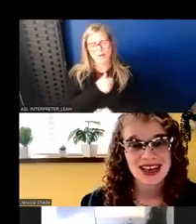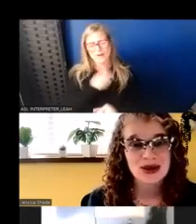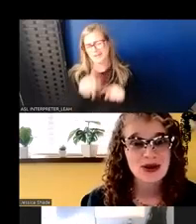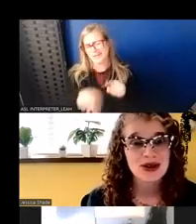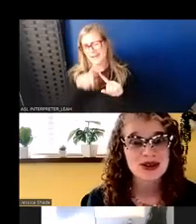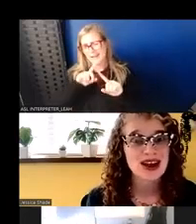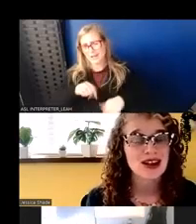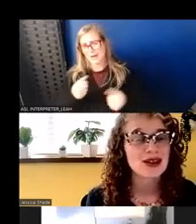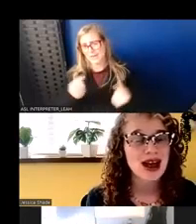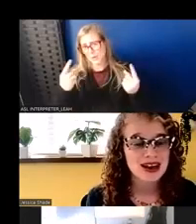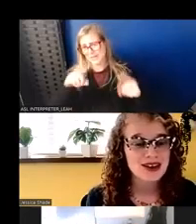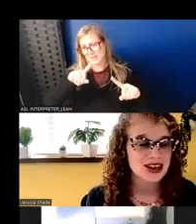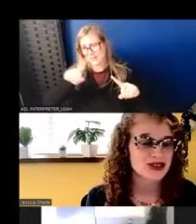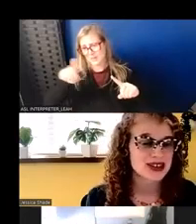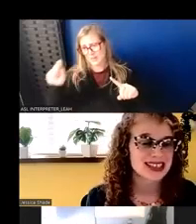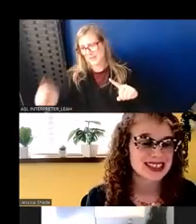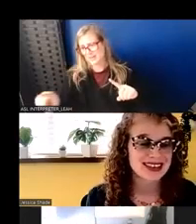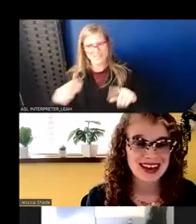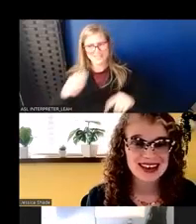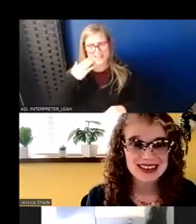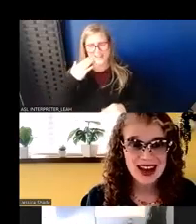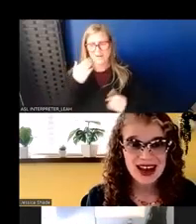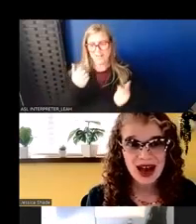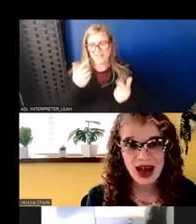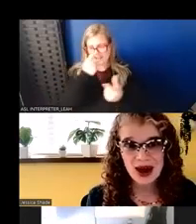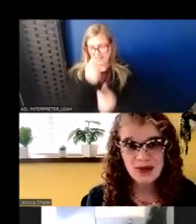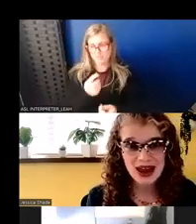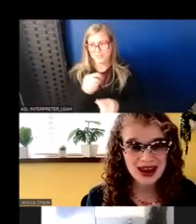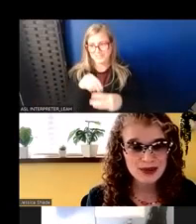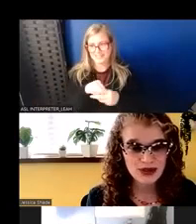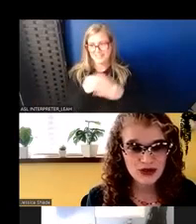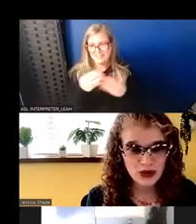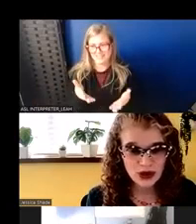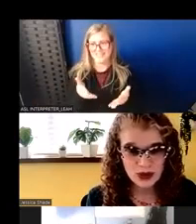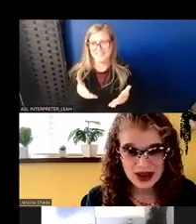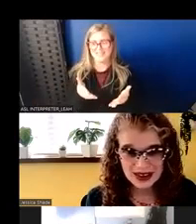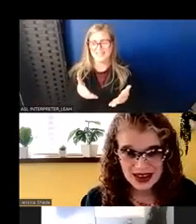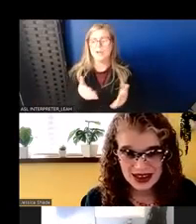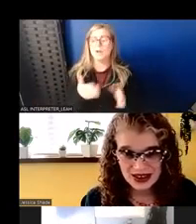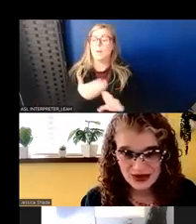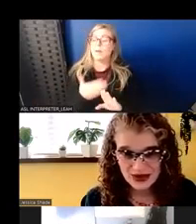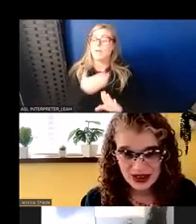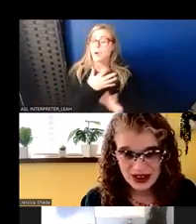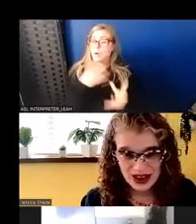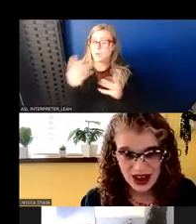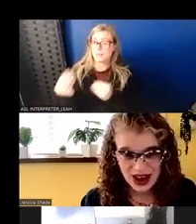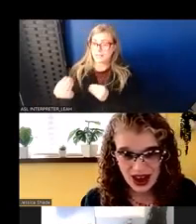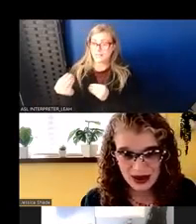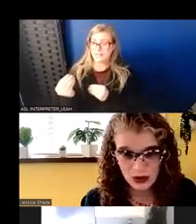I know there's a lot of interest in this and before we leave I am